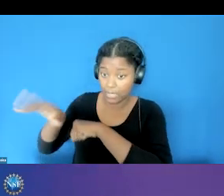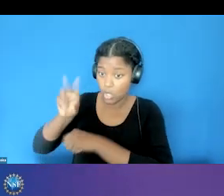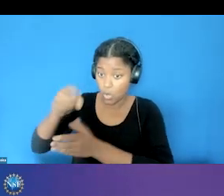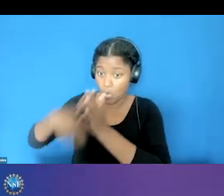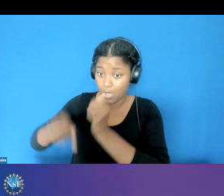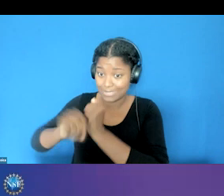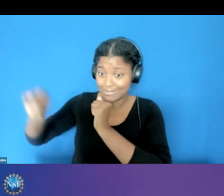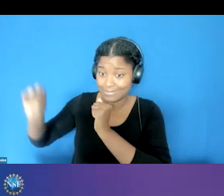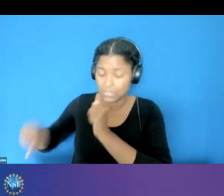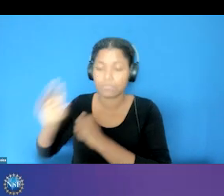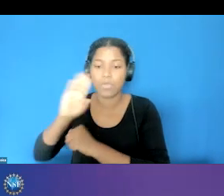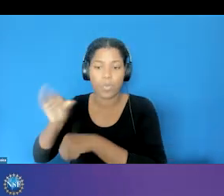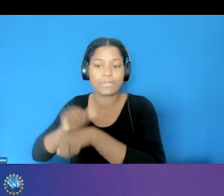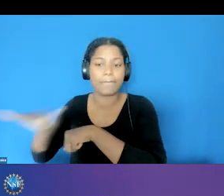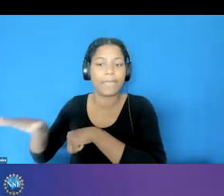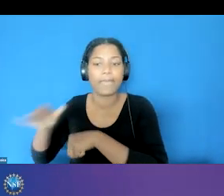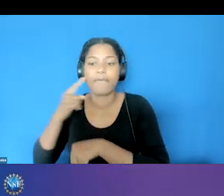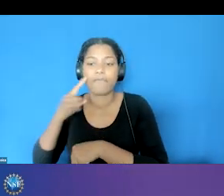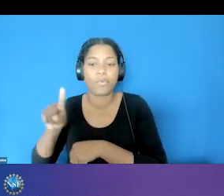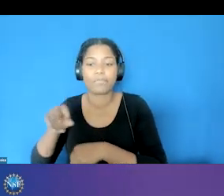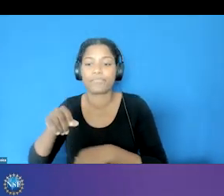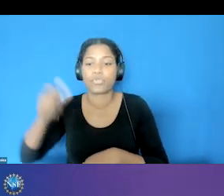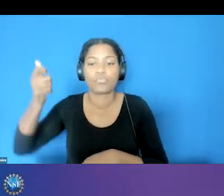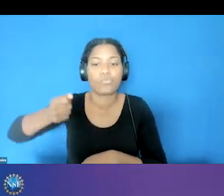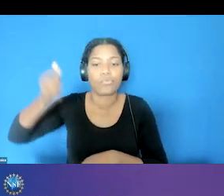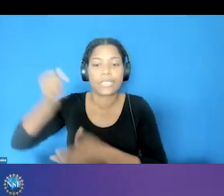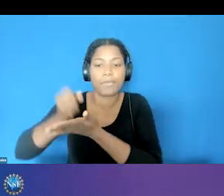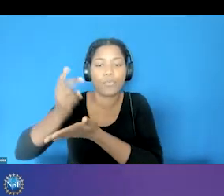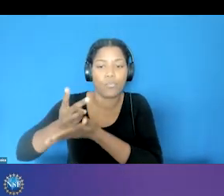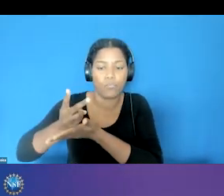it will be submitted as a grantee-approved, no-cost extension as long as it is